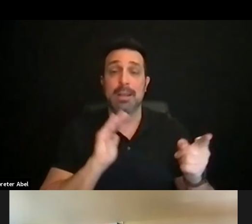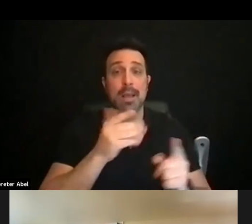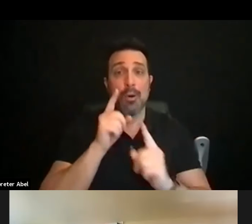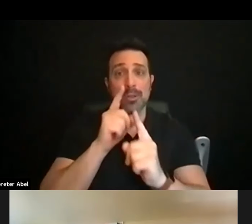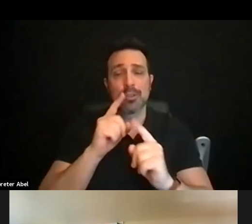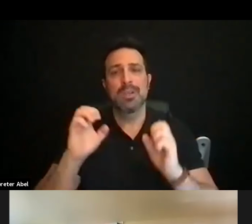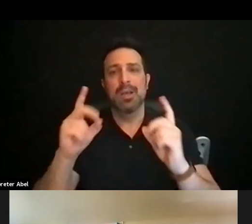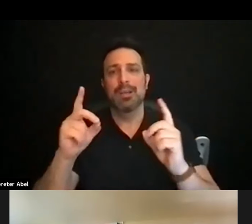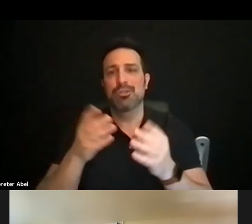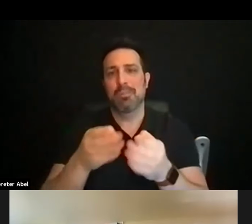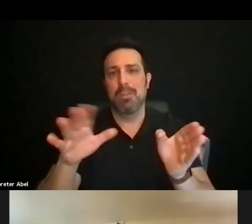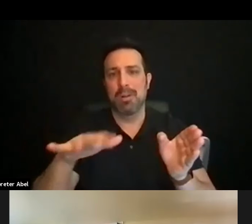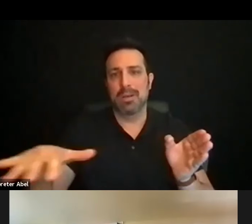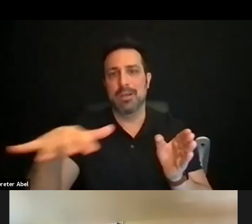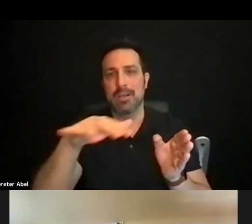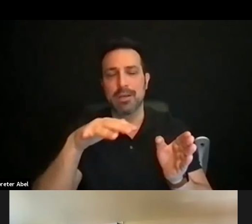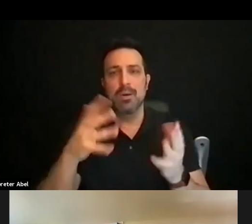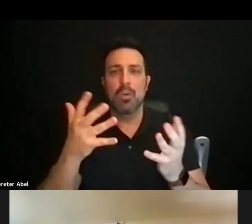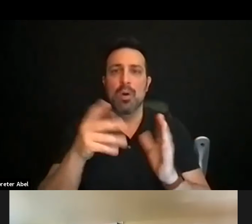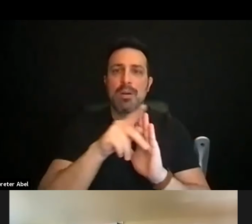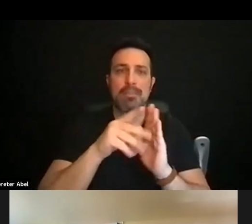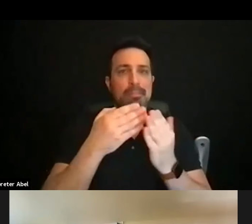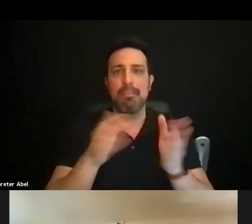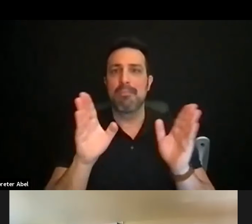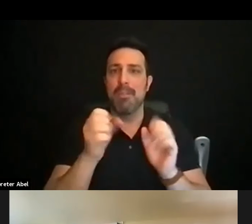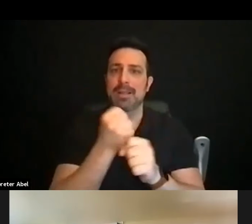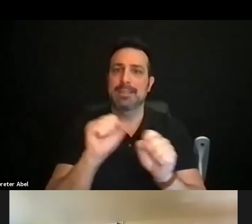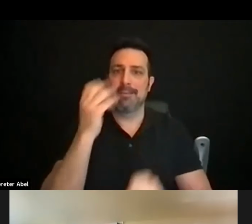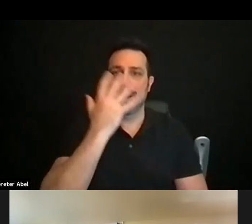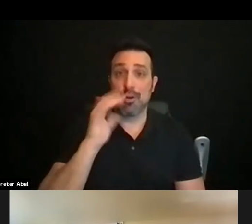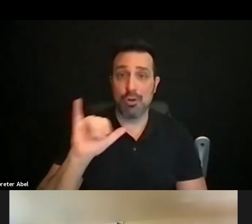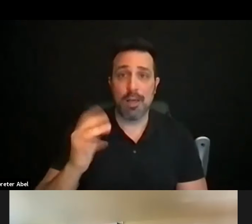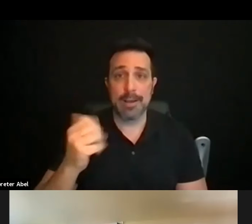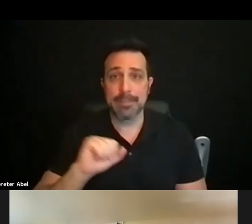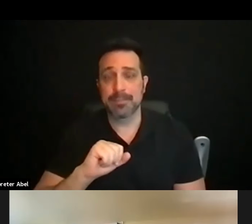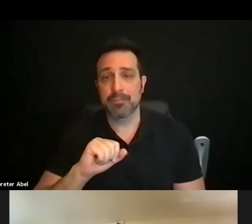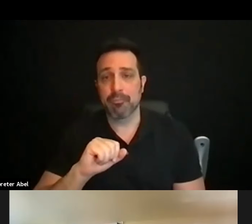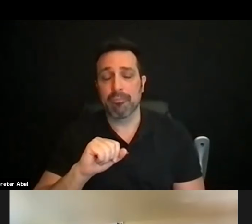killed by police who struggle for justice together for police accountability and our mission